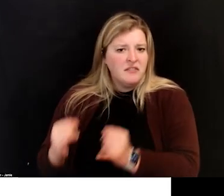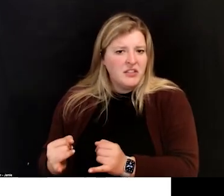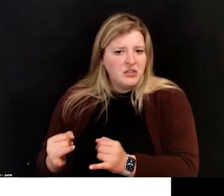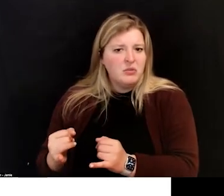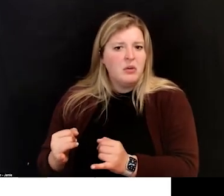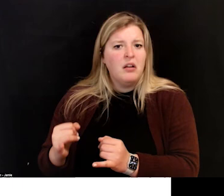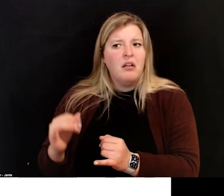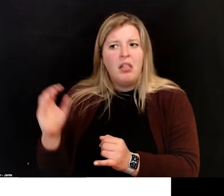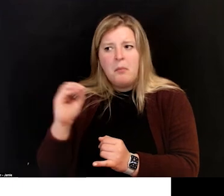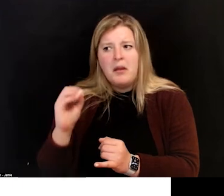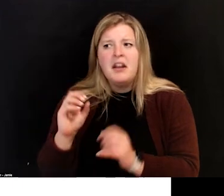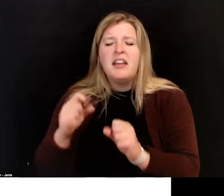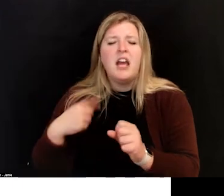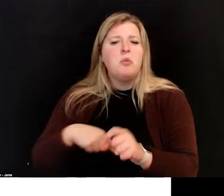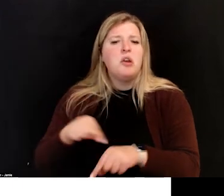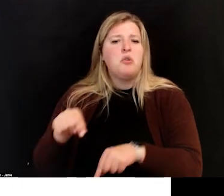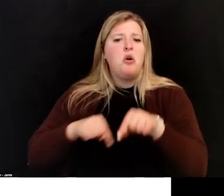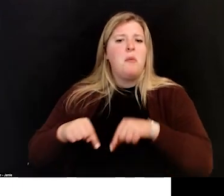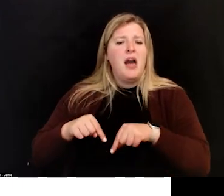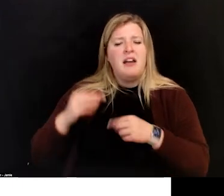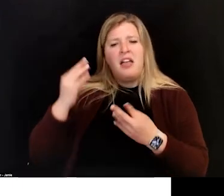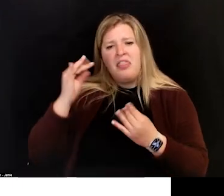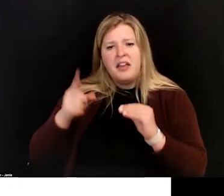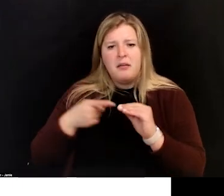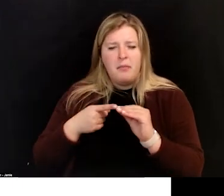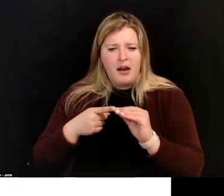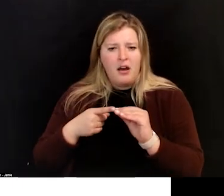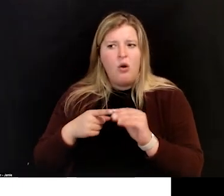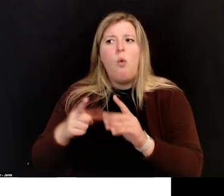So going back to that English versus Hebrew level,